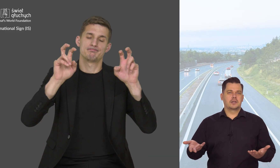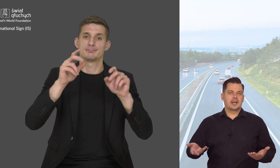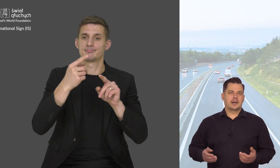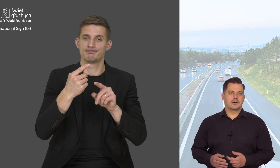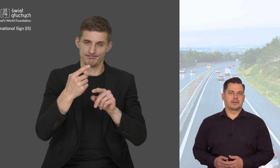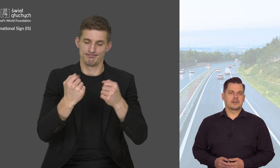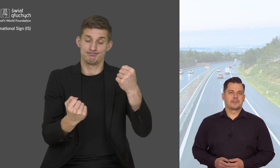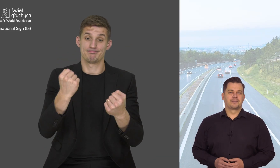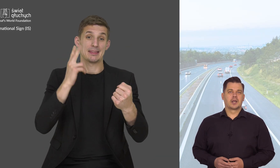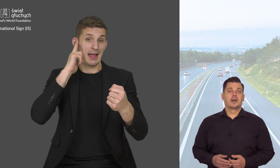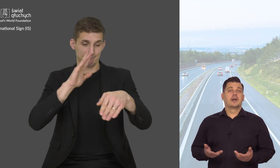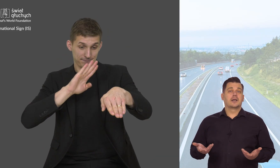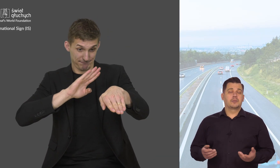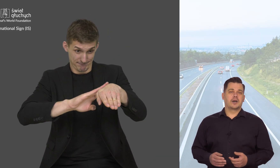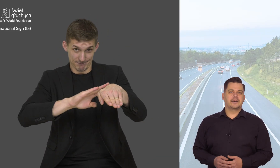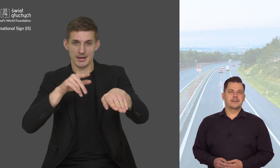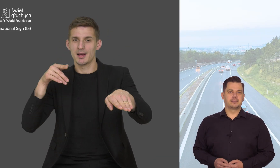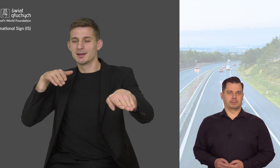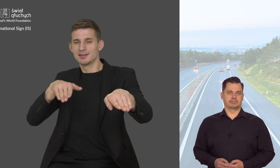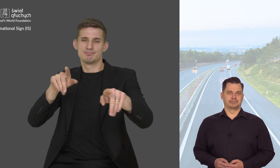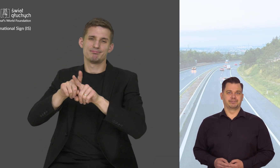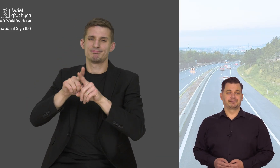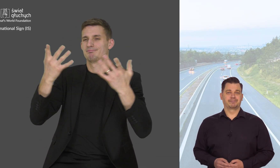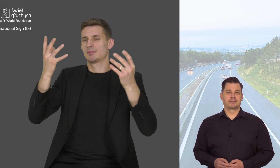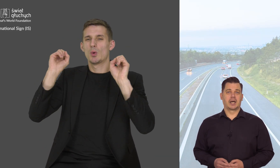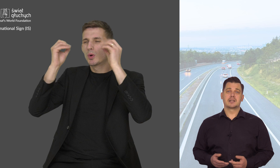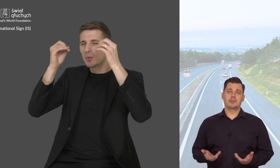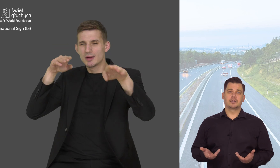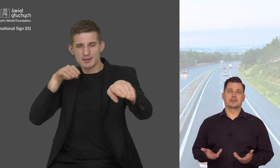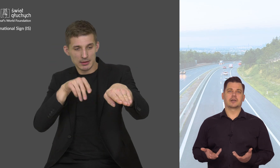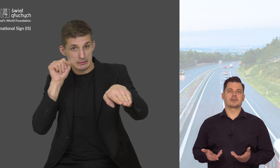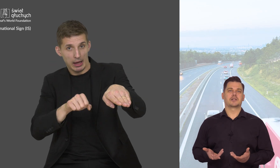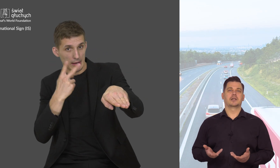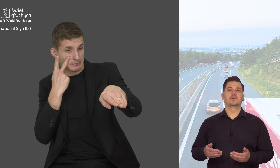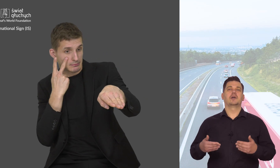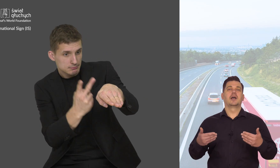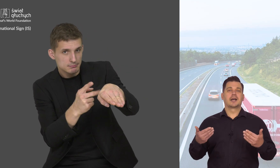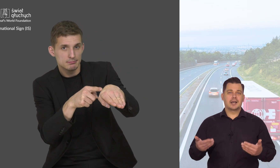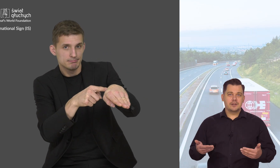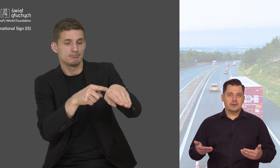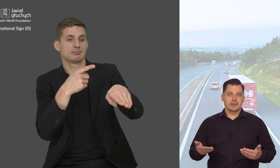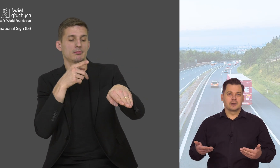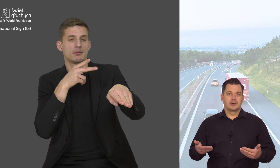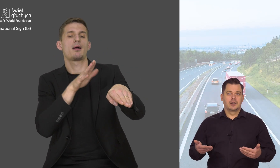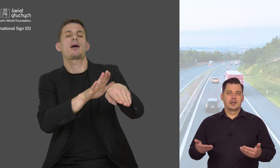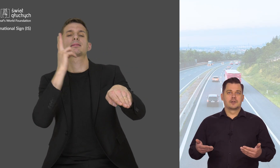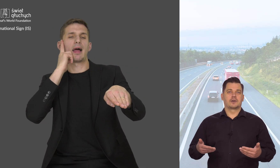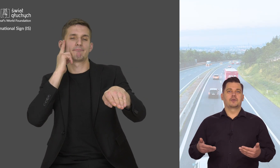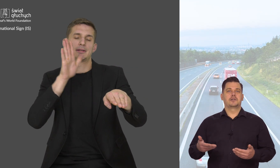Those cars became prime targets for theft. Criminals realized that if the owner couldn't hear,